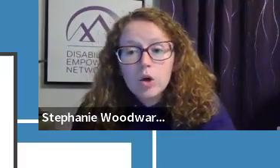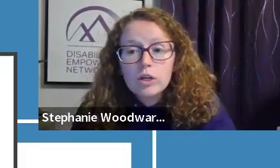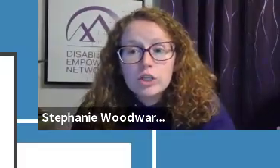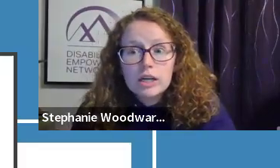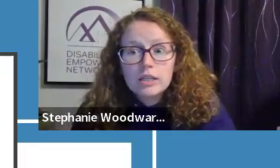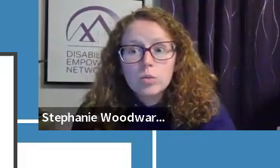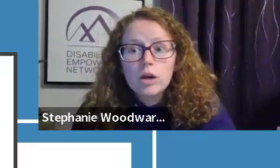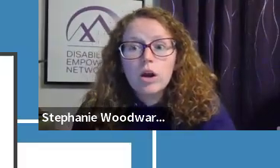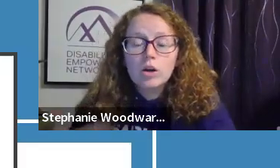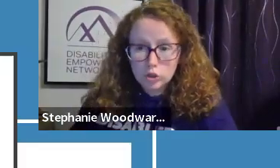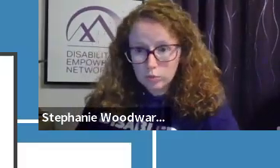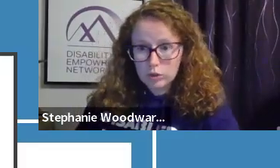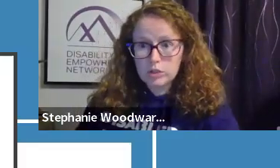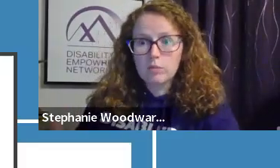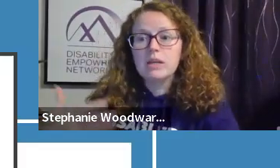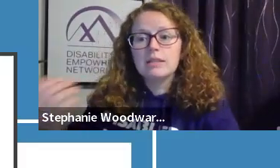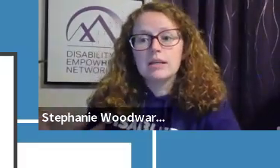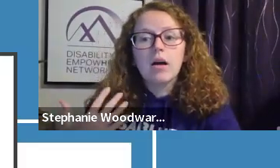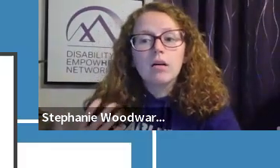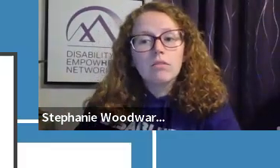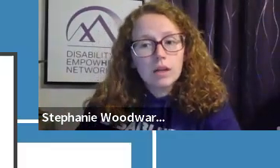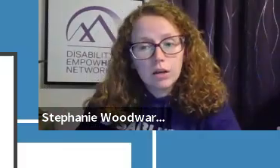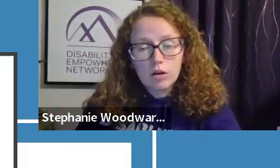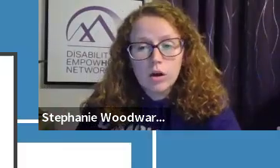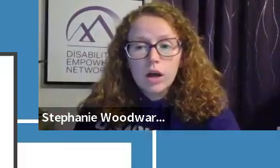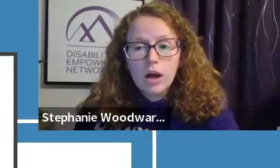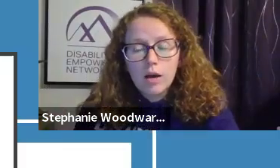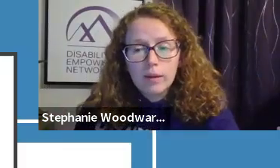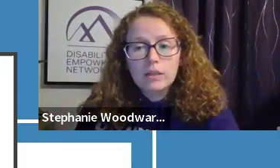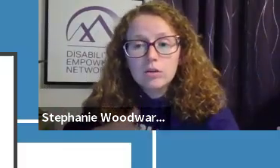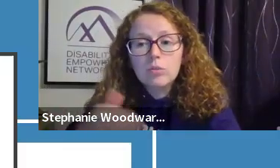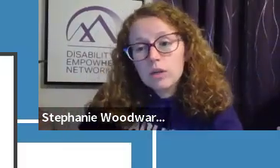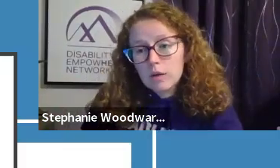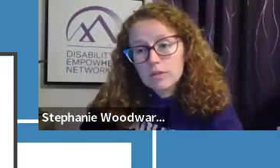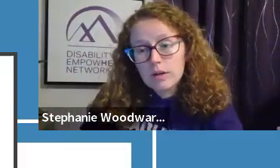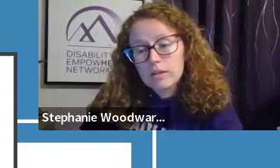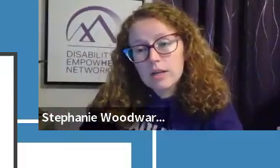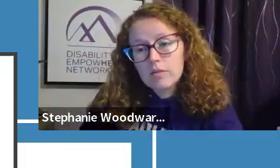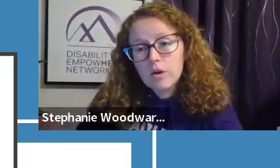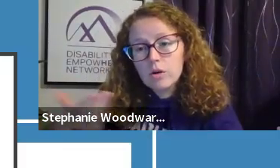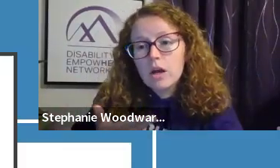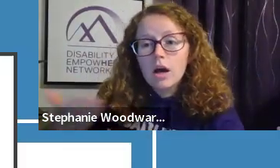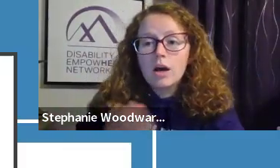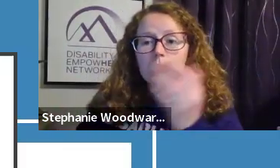y'all existed in the world, we had TTY, which was is little typing system.